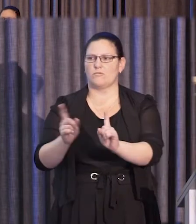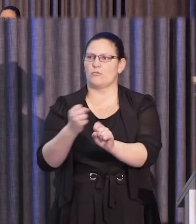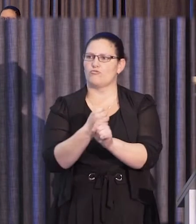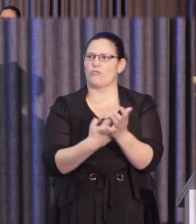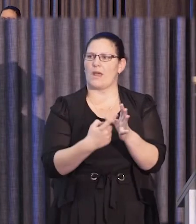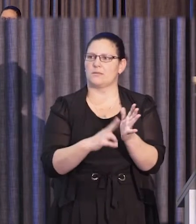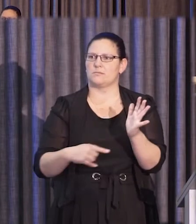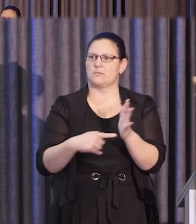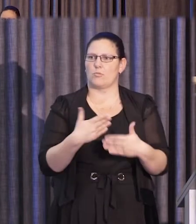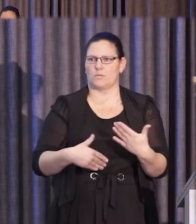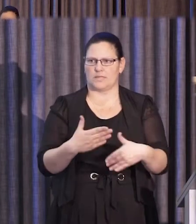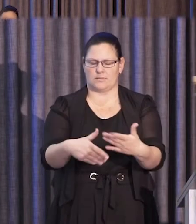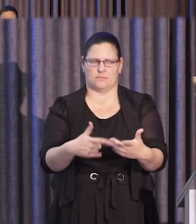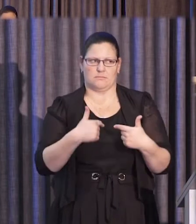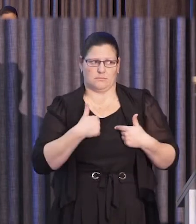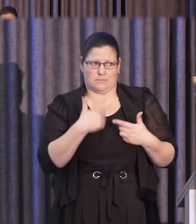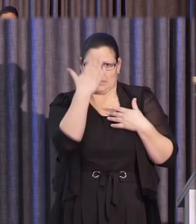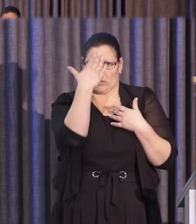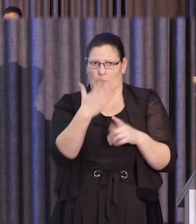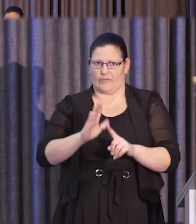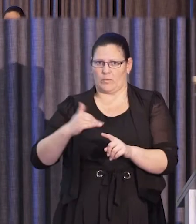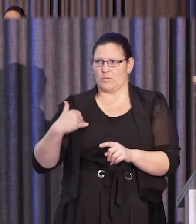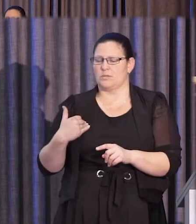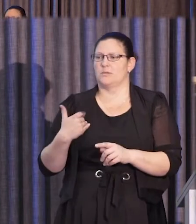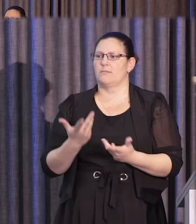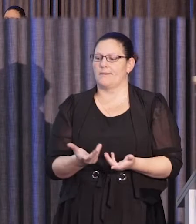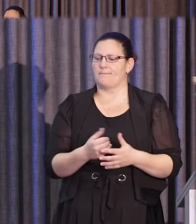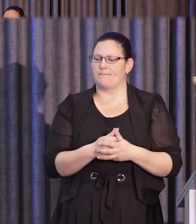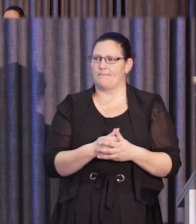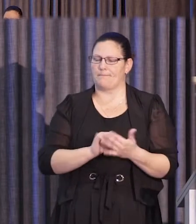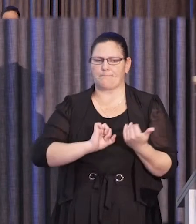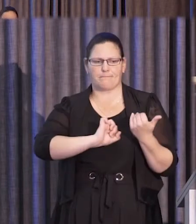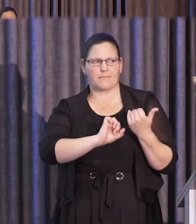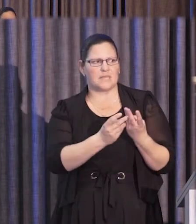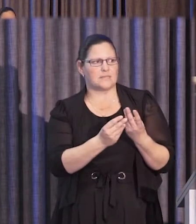I wasn't even aware about, and I think that perhaps some of the disability networks and some